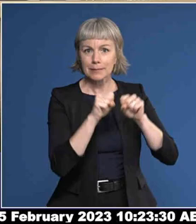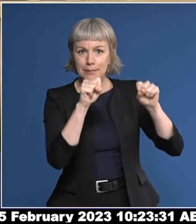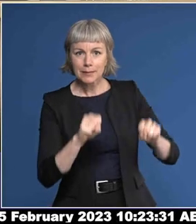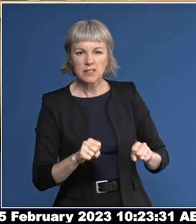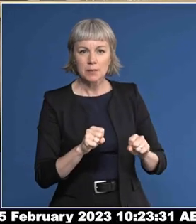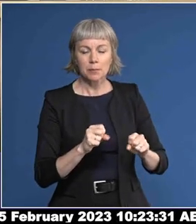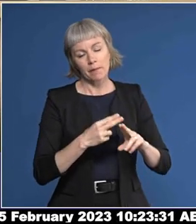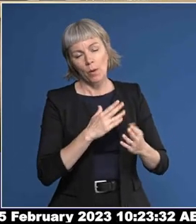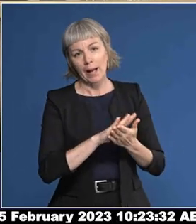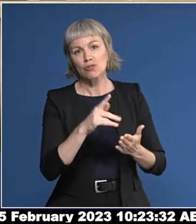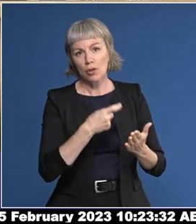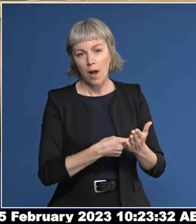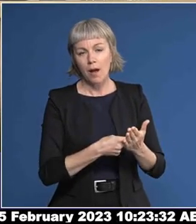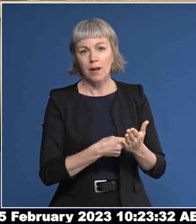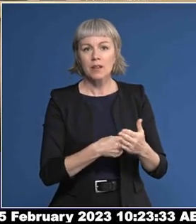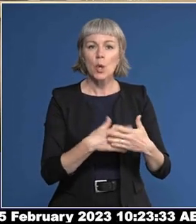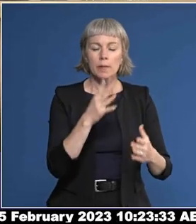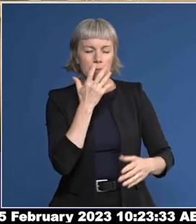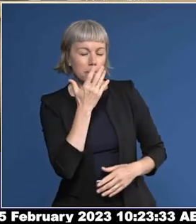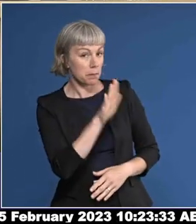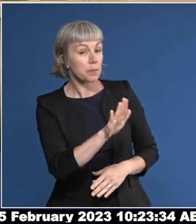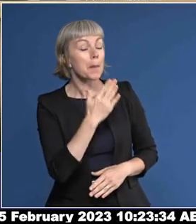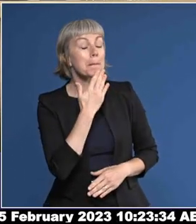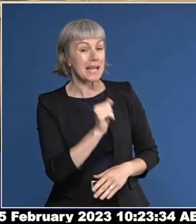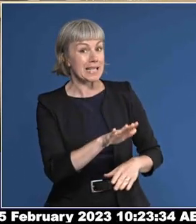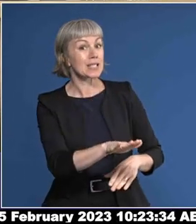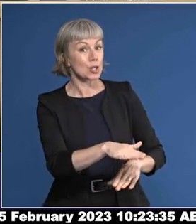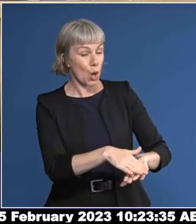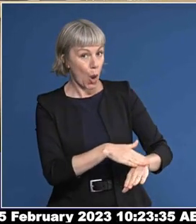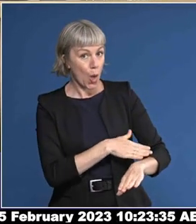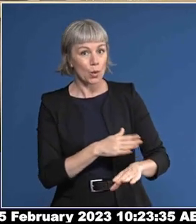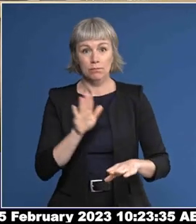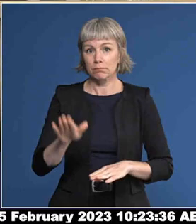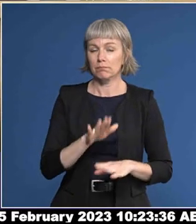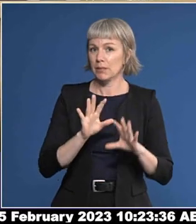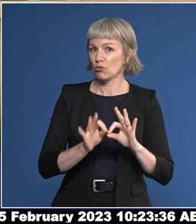So issues in relation to - MS EASTMAN: Can I just ask you to slow down a little bit just for the interpreter. I know I'm going very quickly today.